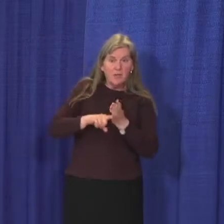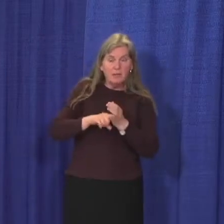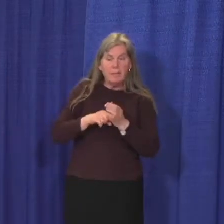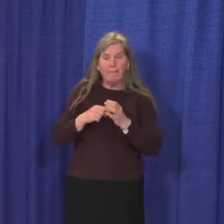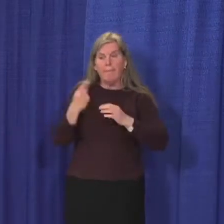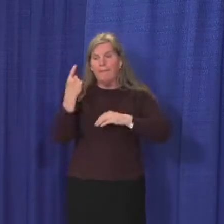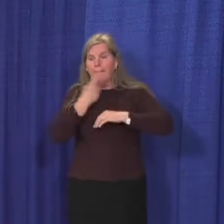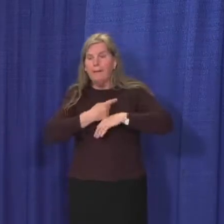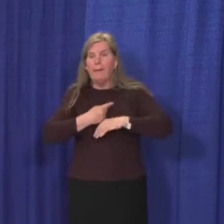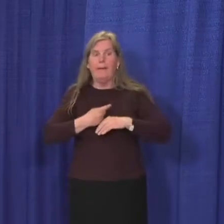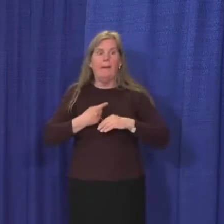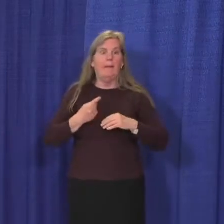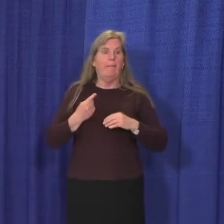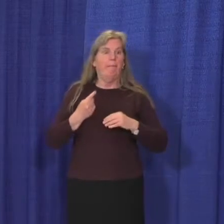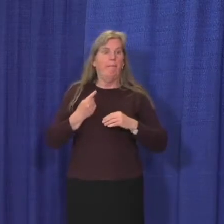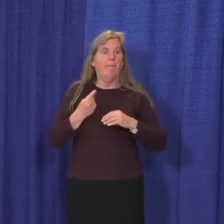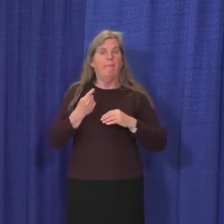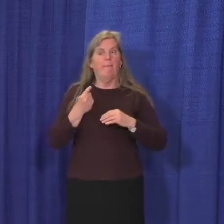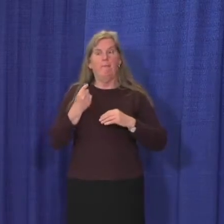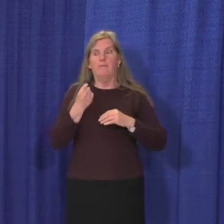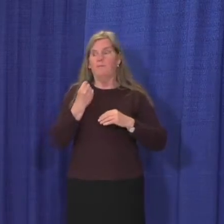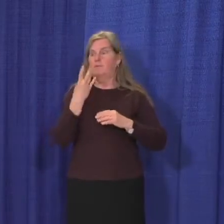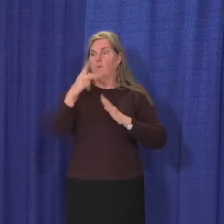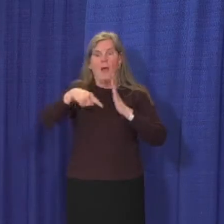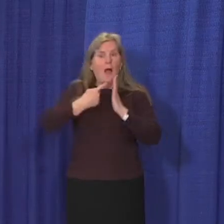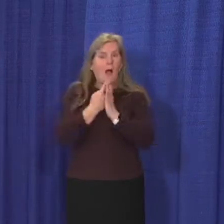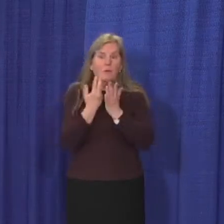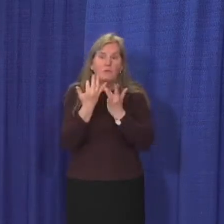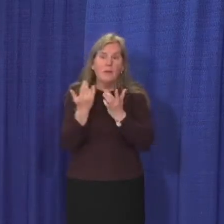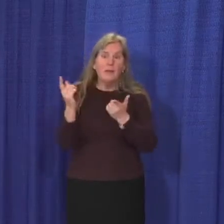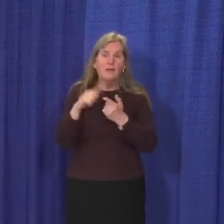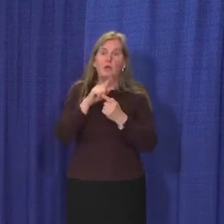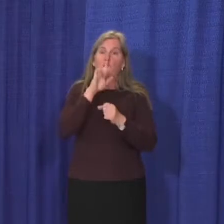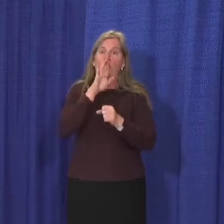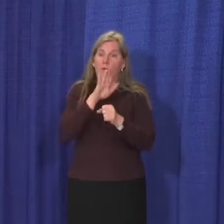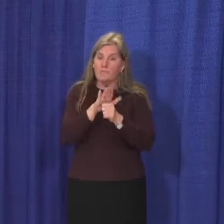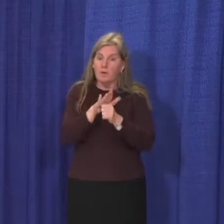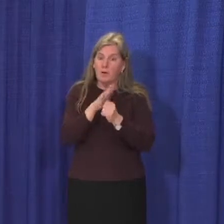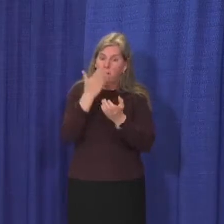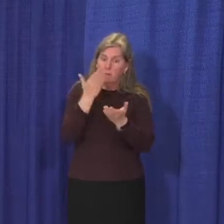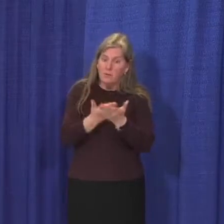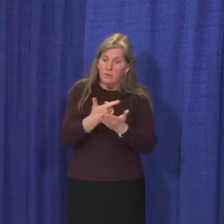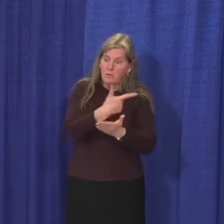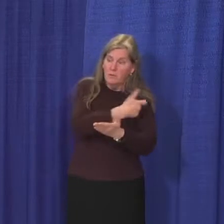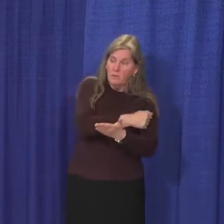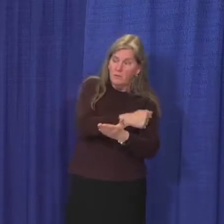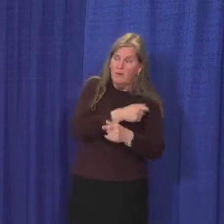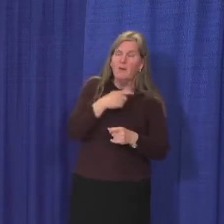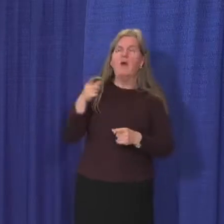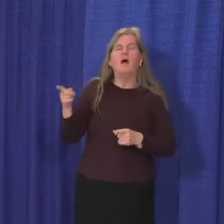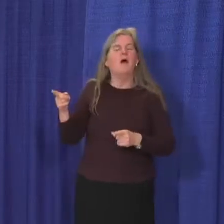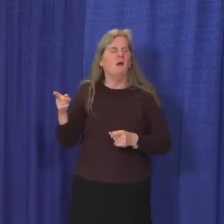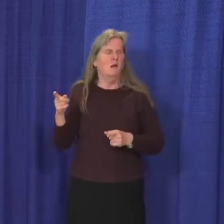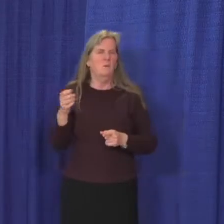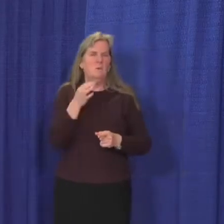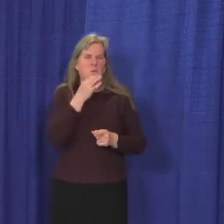for a check to come back. Again, more details will become available as soon those